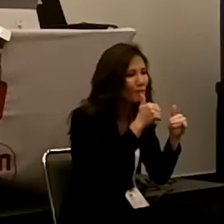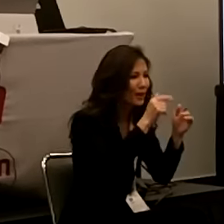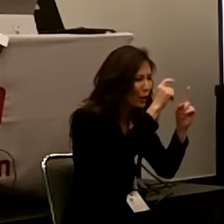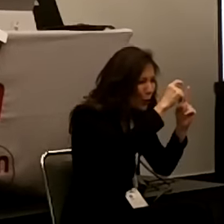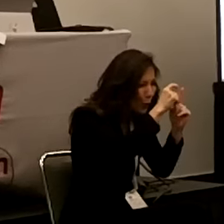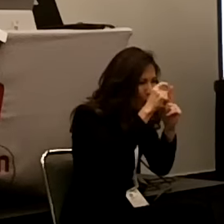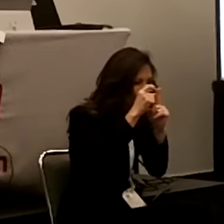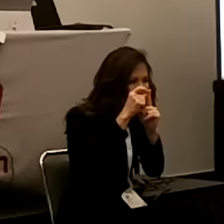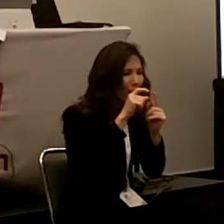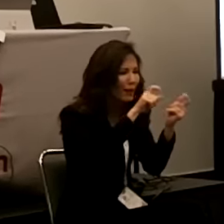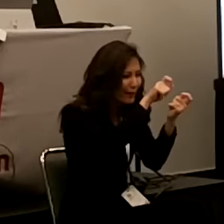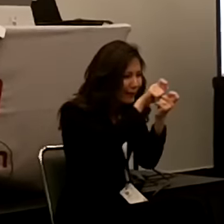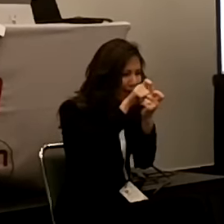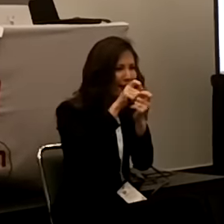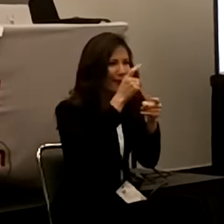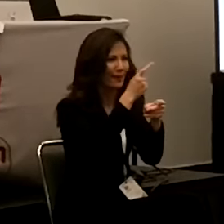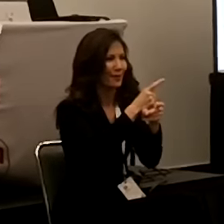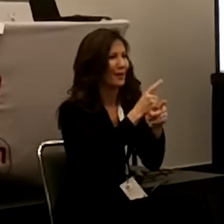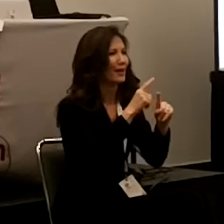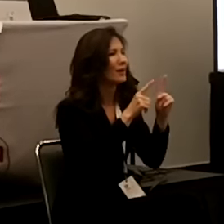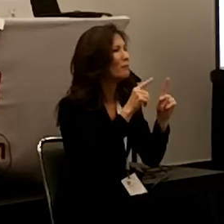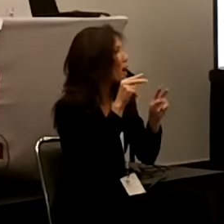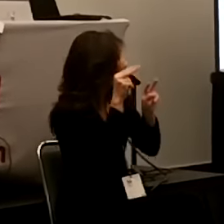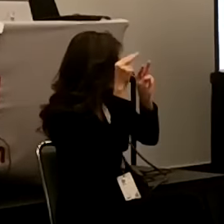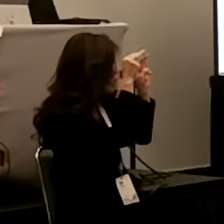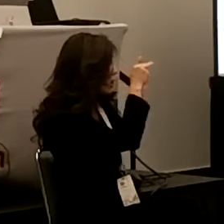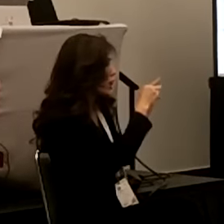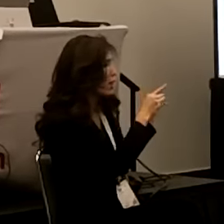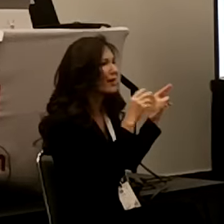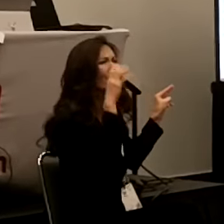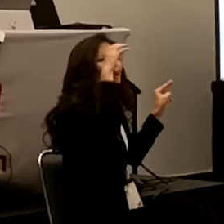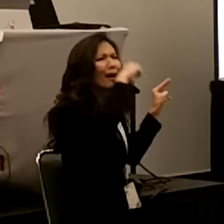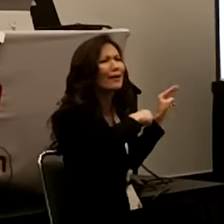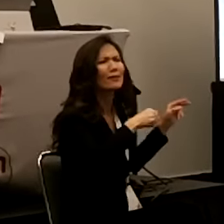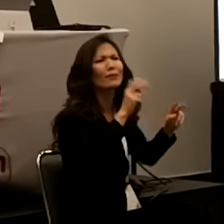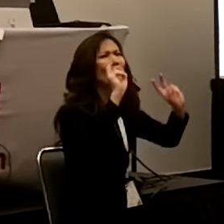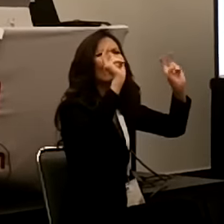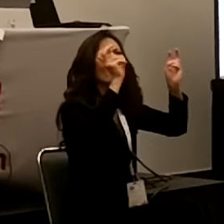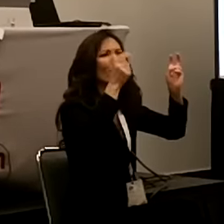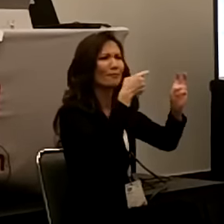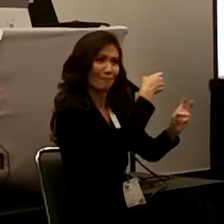They just guess what the main topic, the main person or thing will be about.